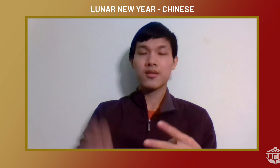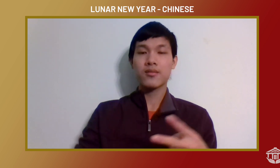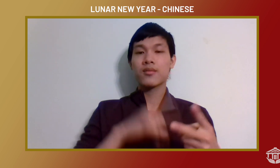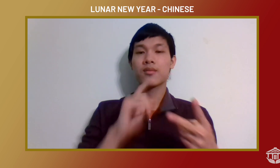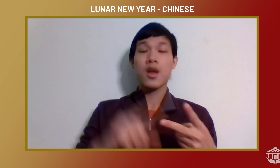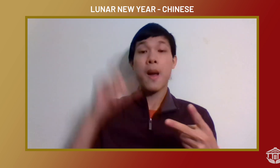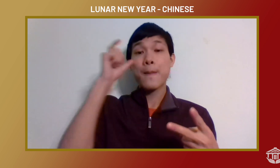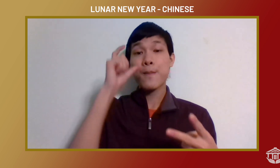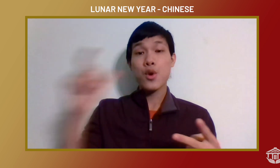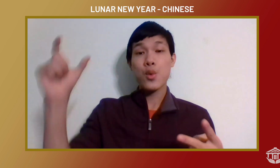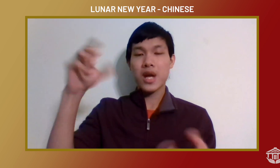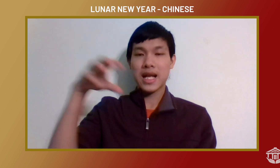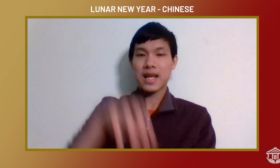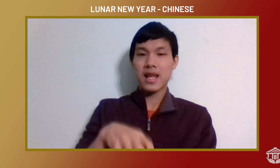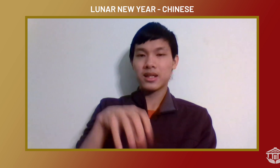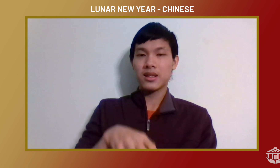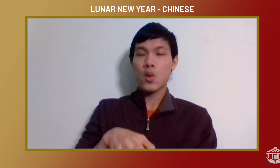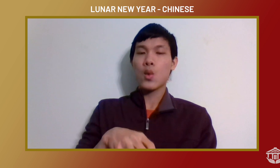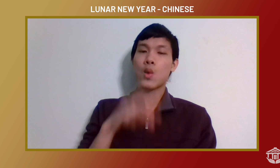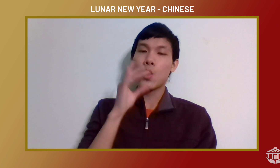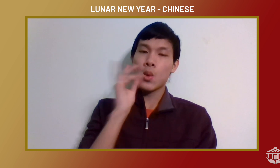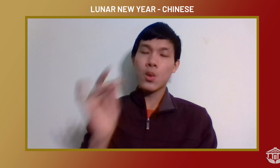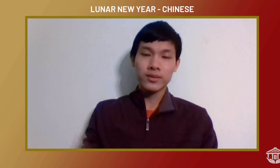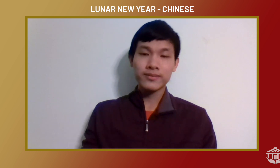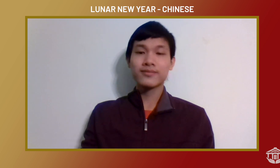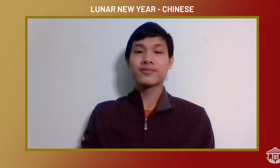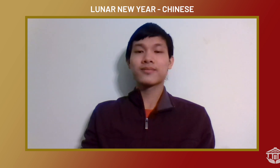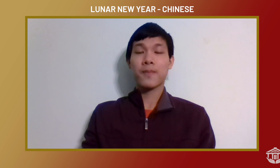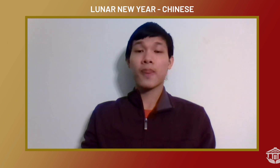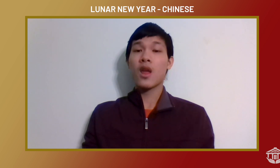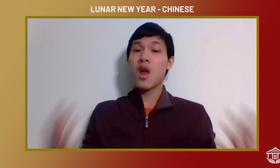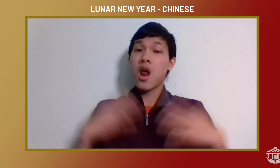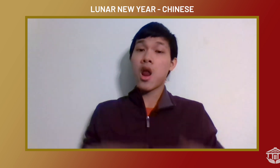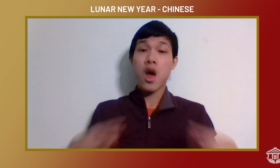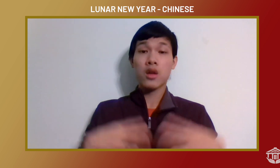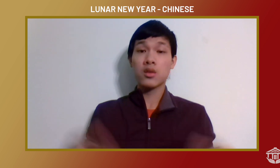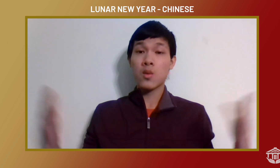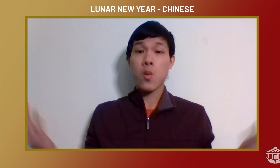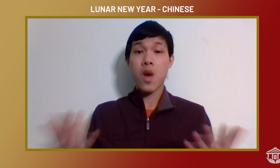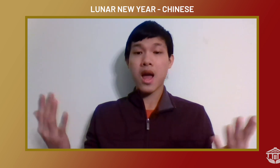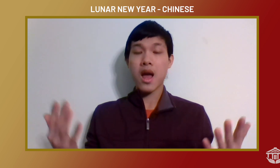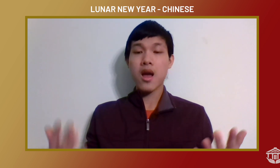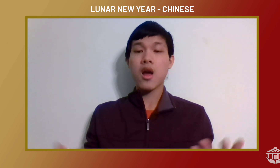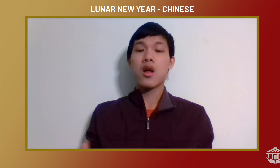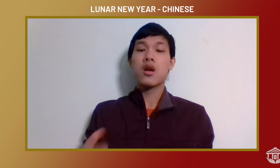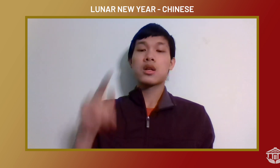moon cakes, which are really good. We also have traditional clothing.